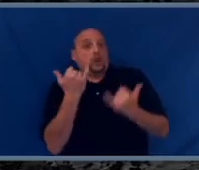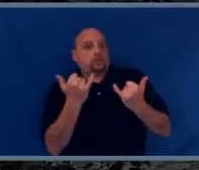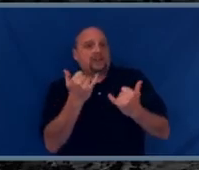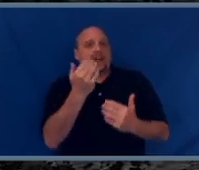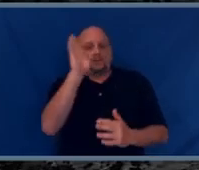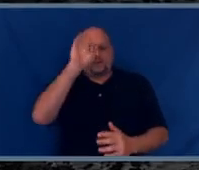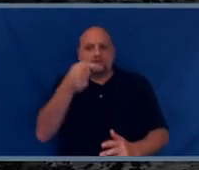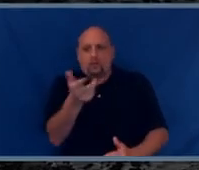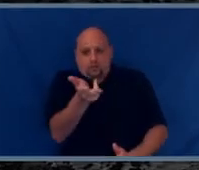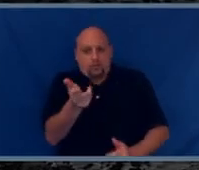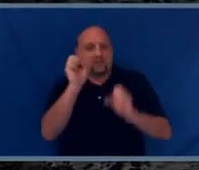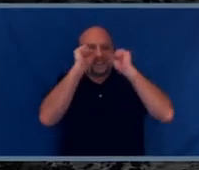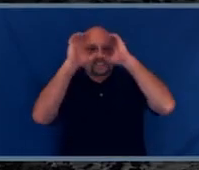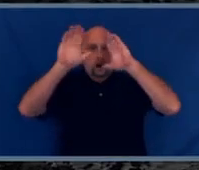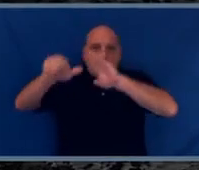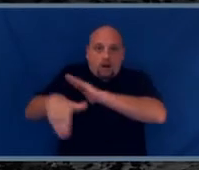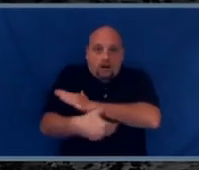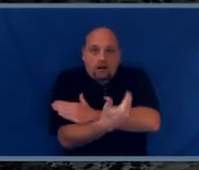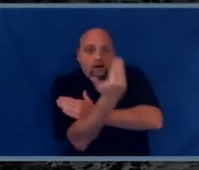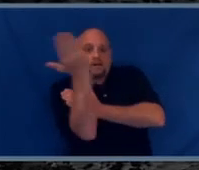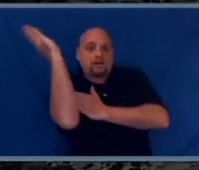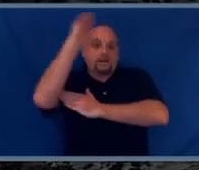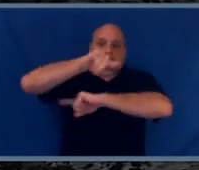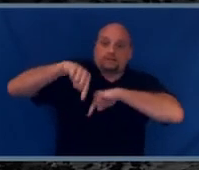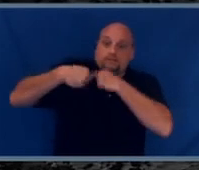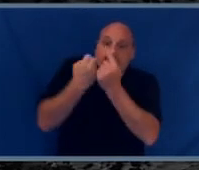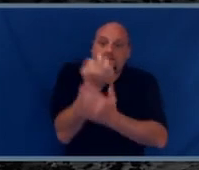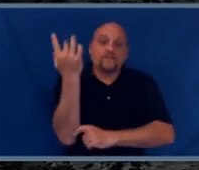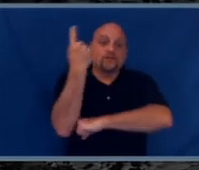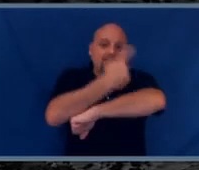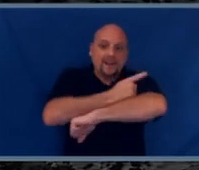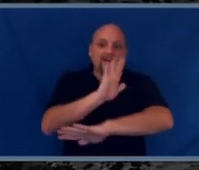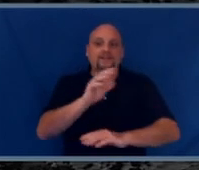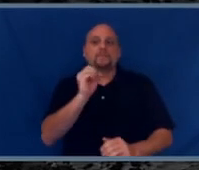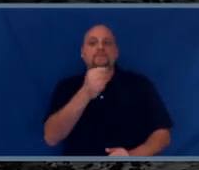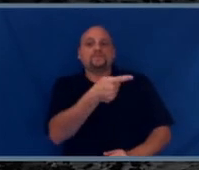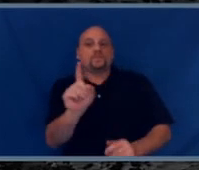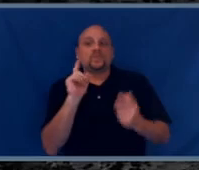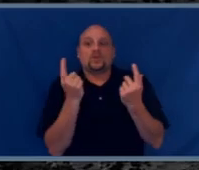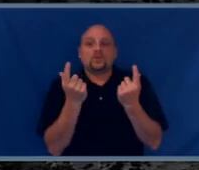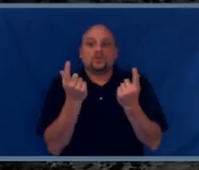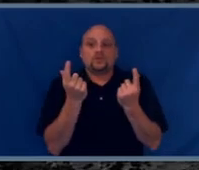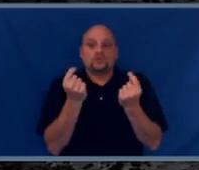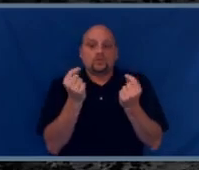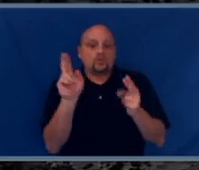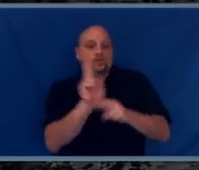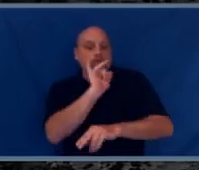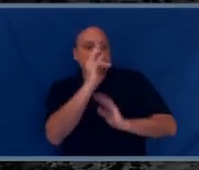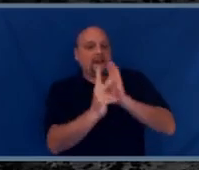GUYS HAVE BEEN UP OUTLINE NIGHT. YOUR TEAM HEADS TO THE SURFACE.